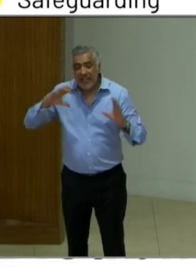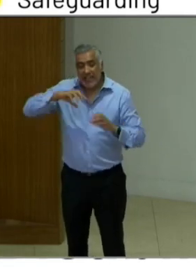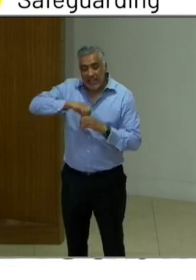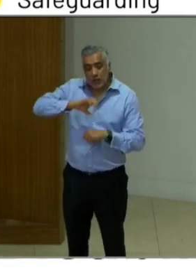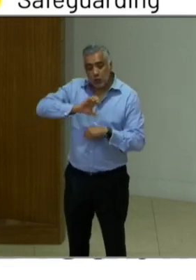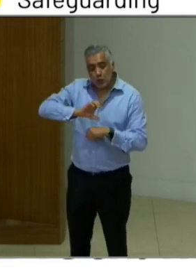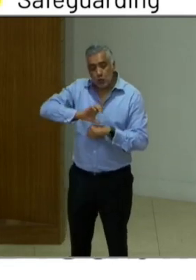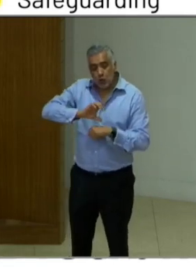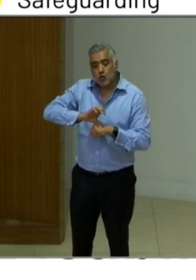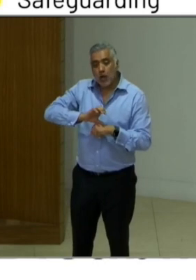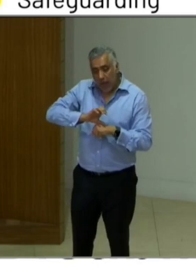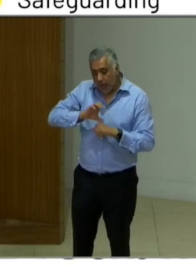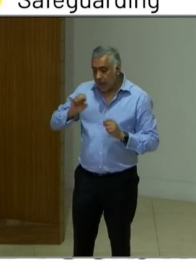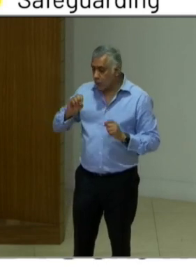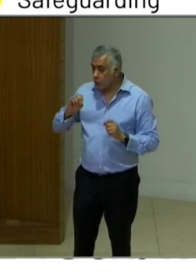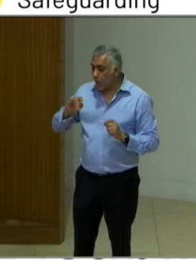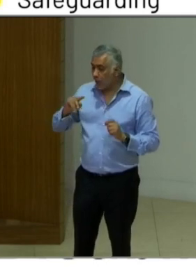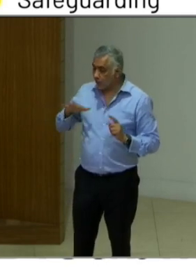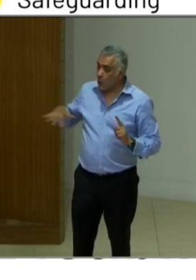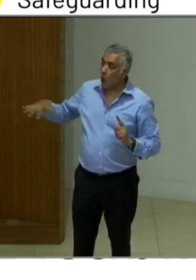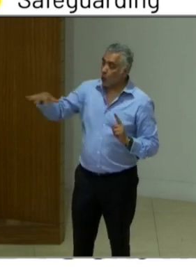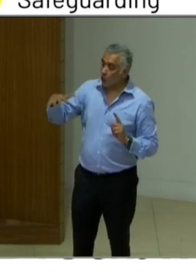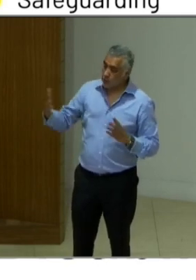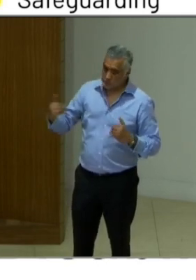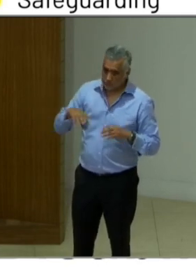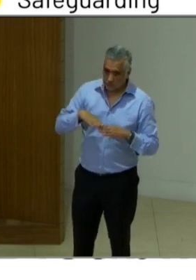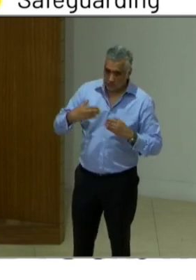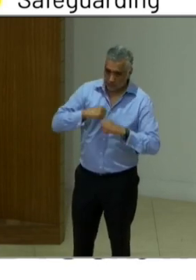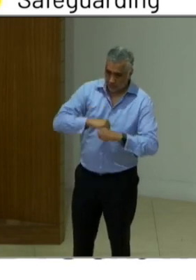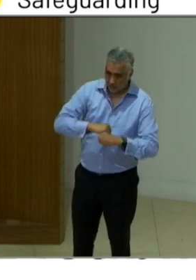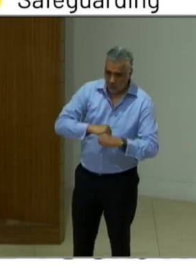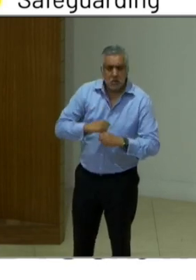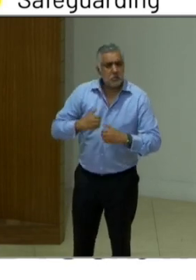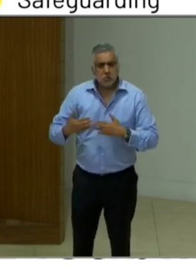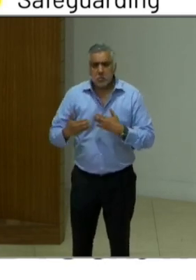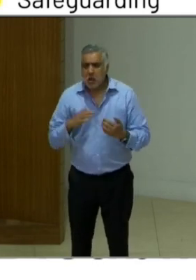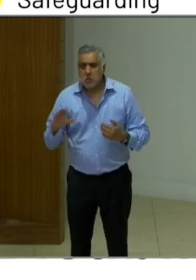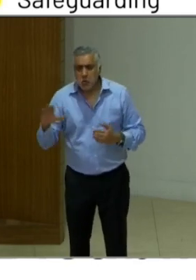and in societies at large. No matter what your background is,